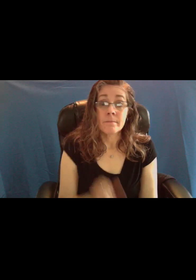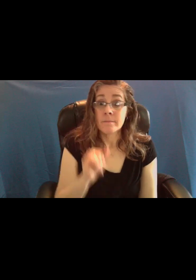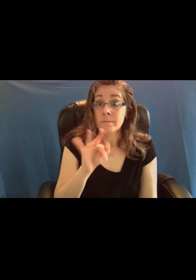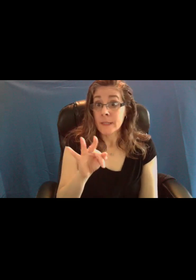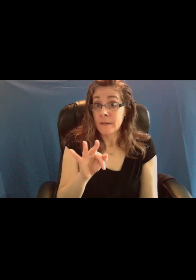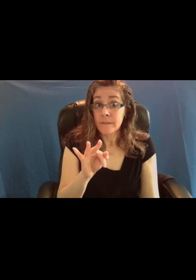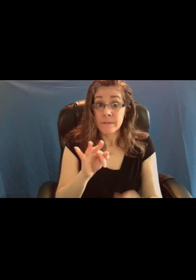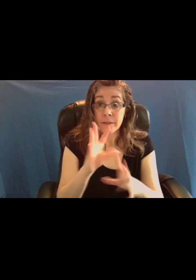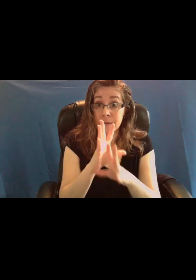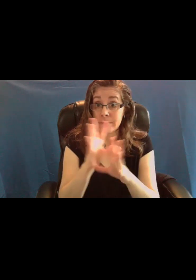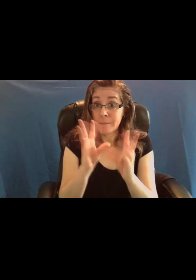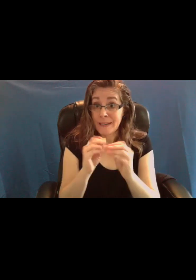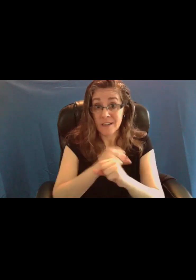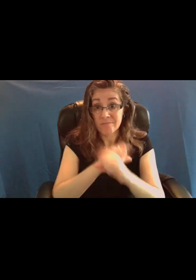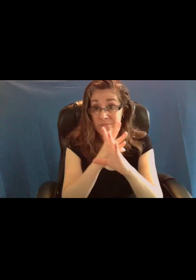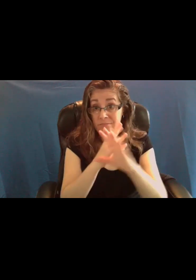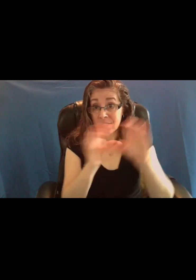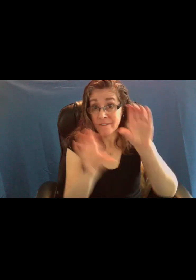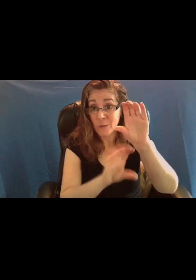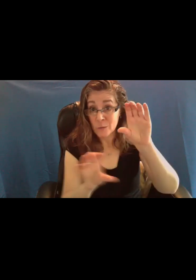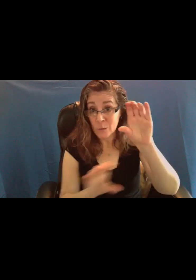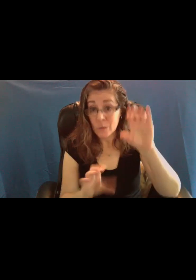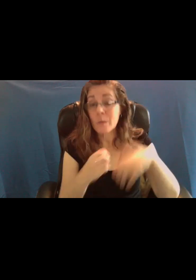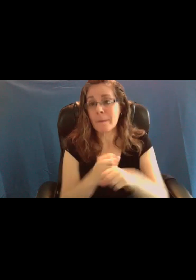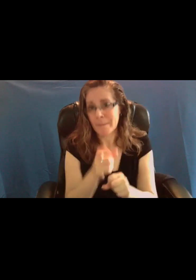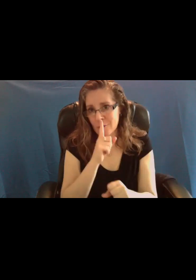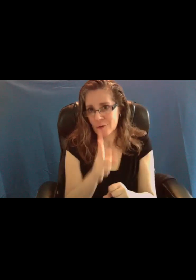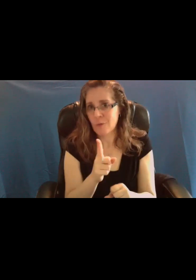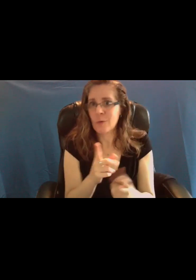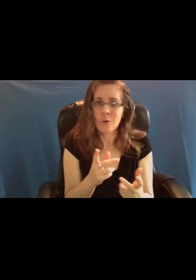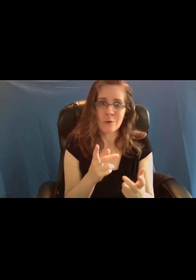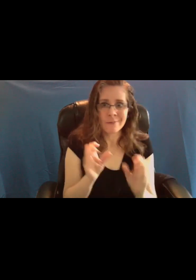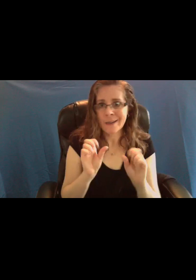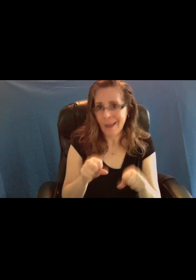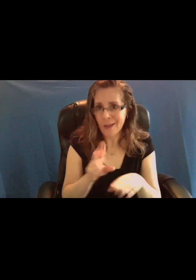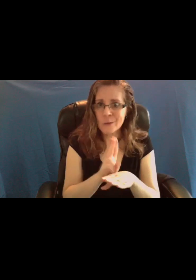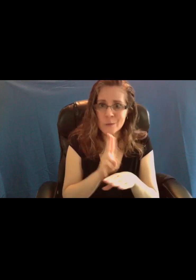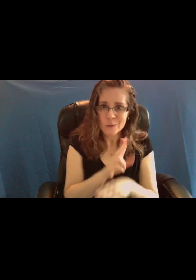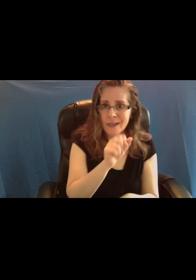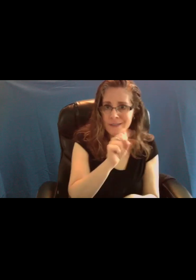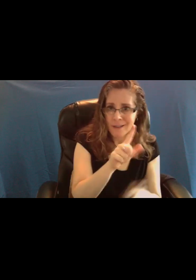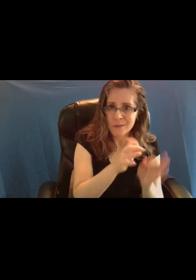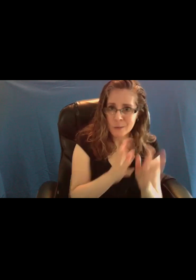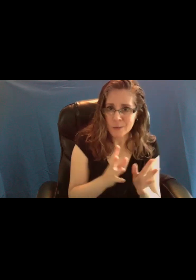should of course make sure the platform has the capacity to accommodate CART and interpreters. And I think on the Resource